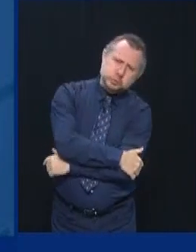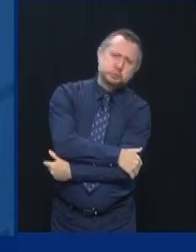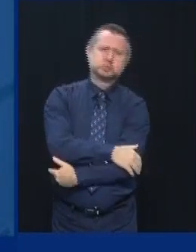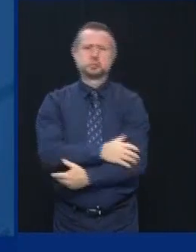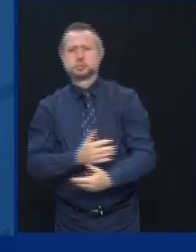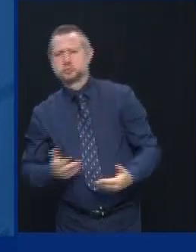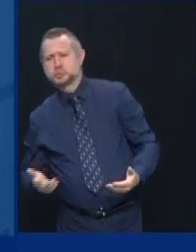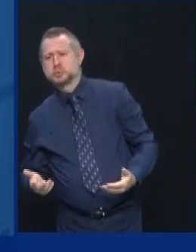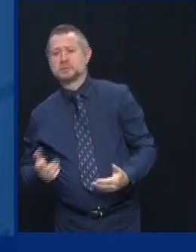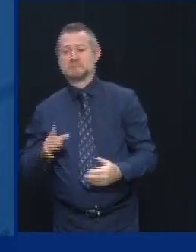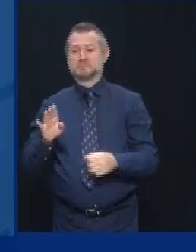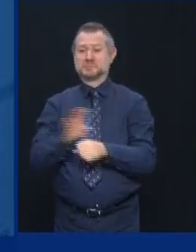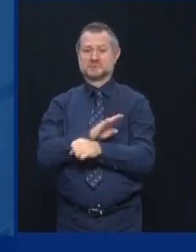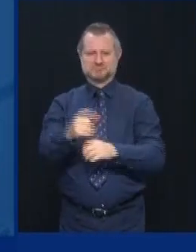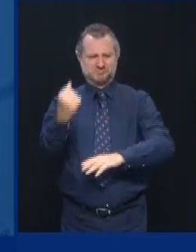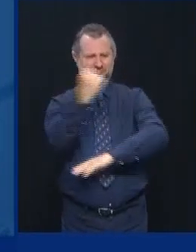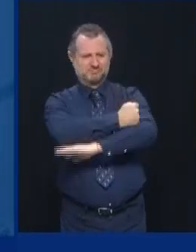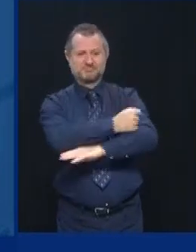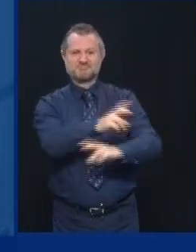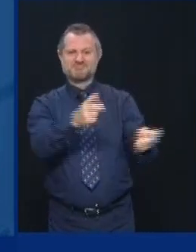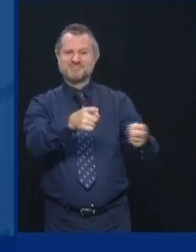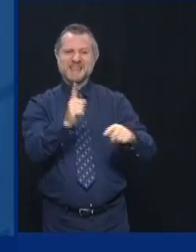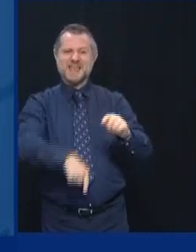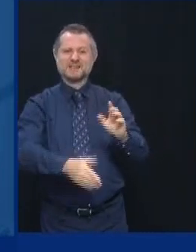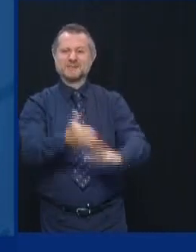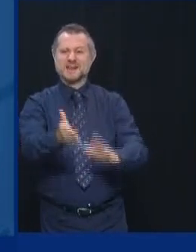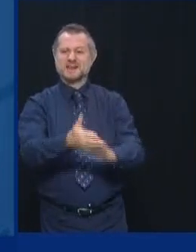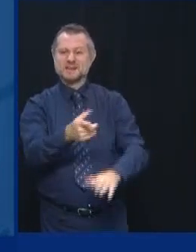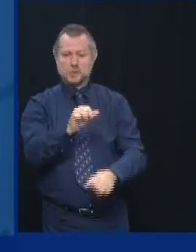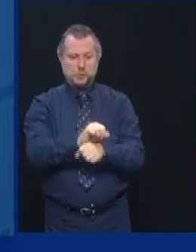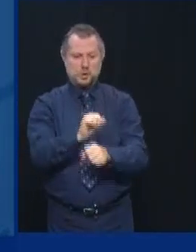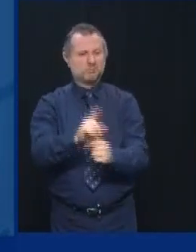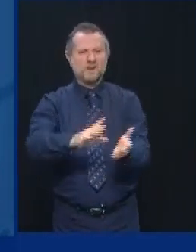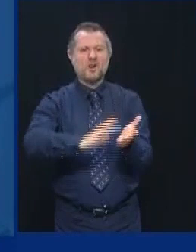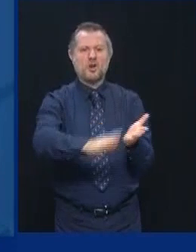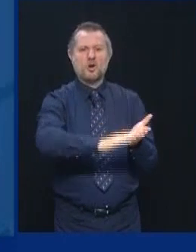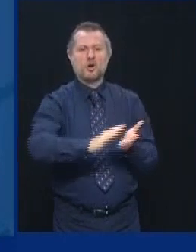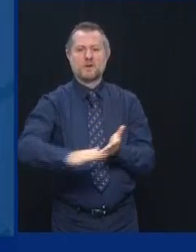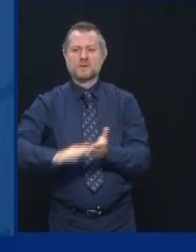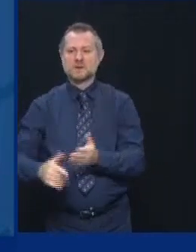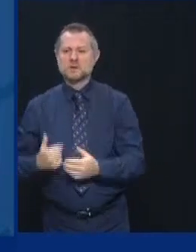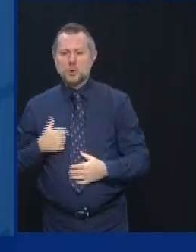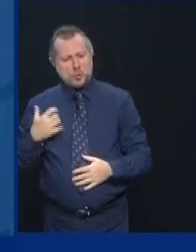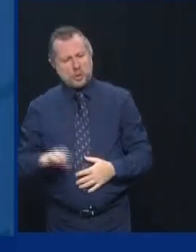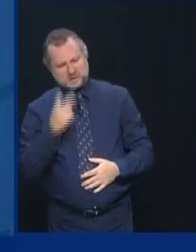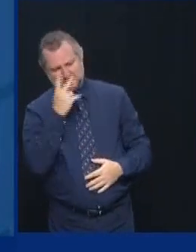NO. IMMEDIATE LICENSE REVOCATION IS VERY DIFFICULT.